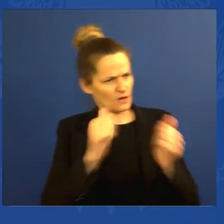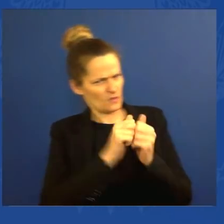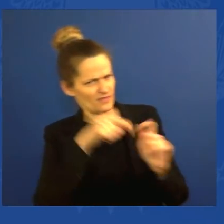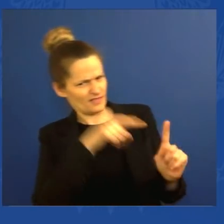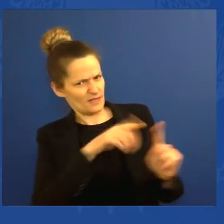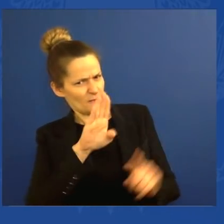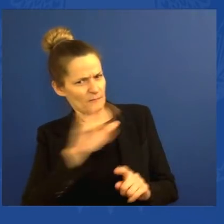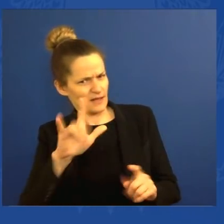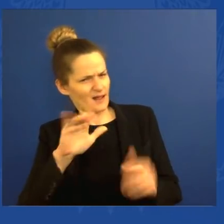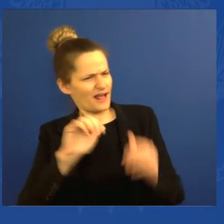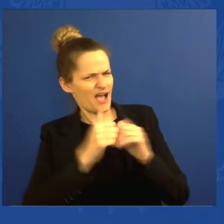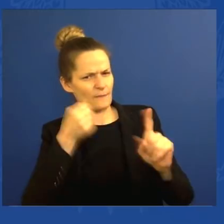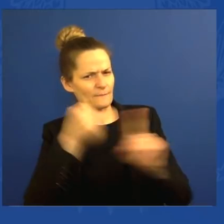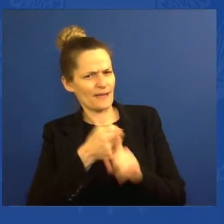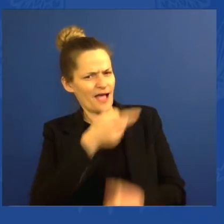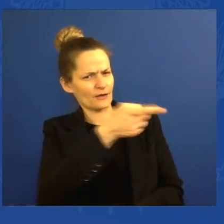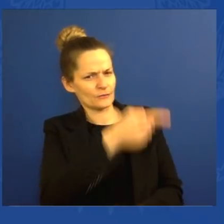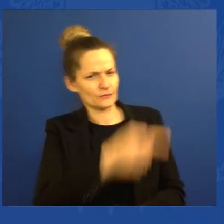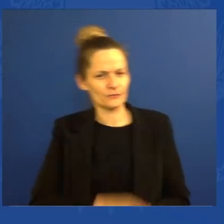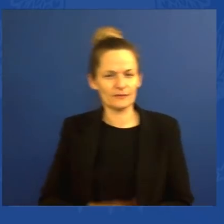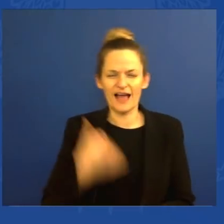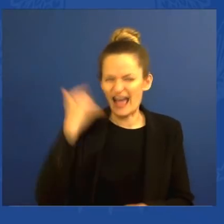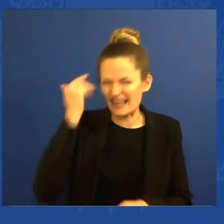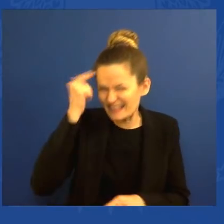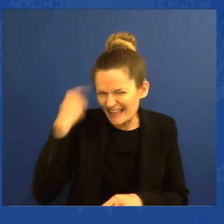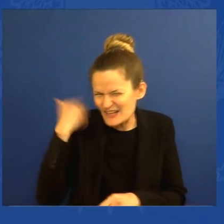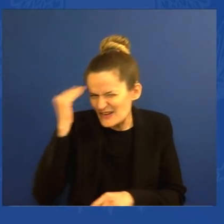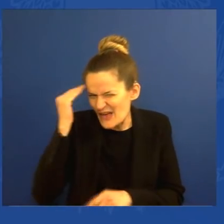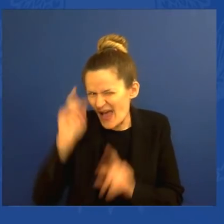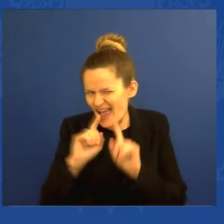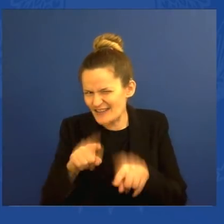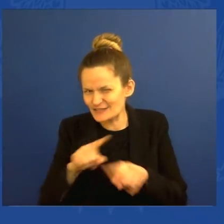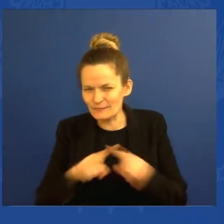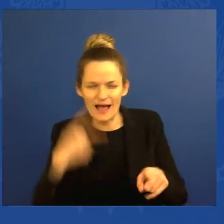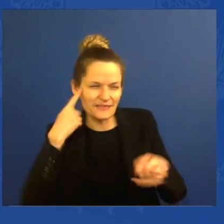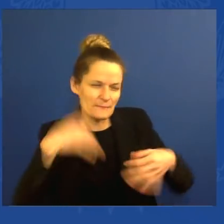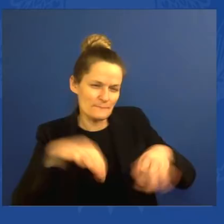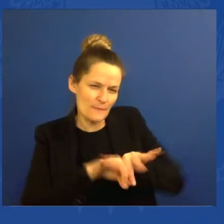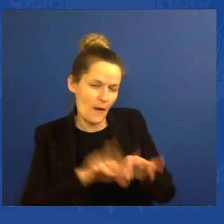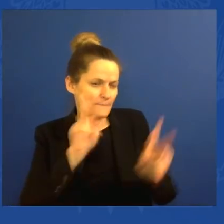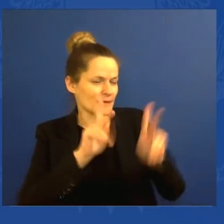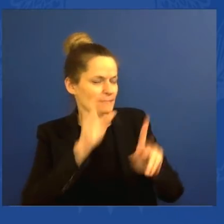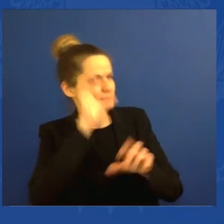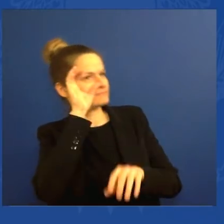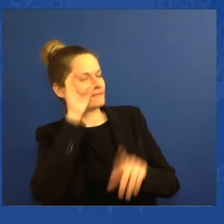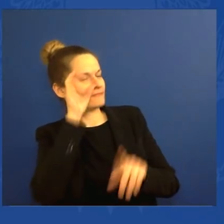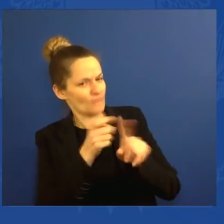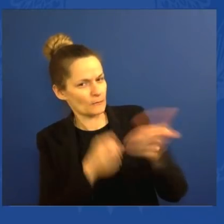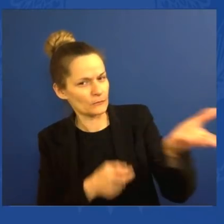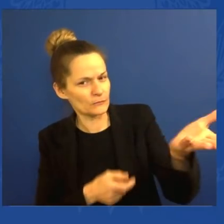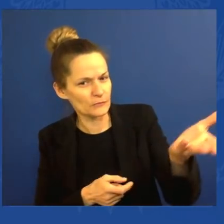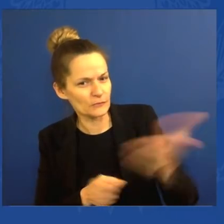No, I really mean it. I think it's important. Look, the one thing we've had as we brought in CEOs and VPs